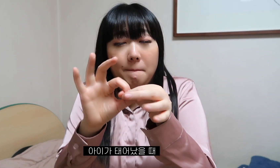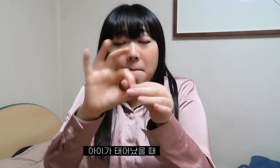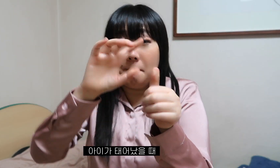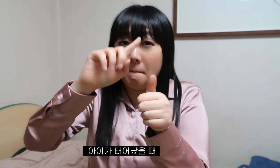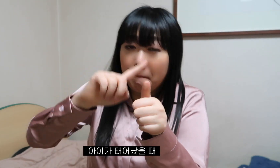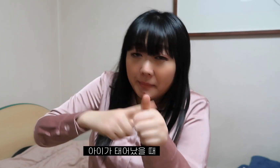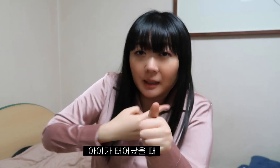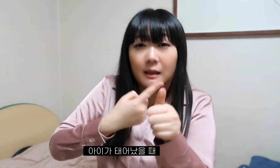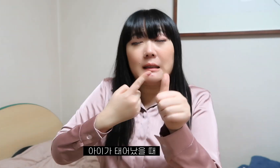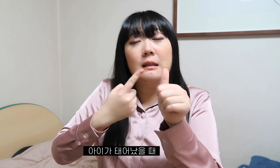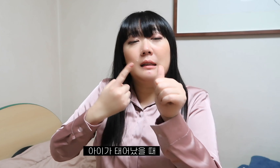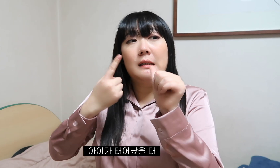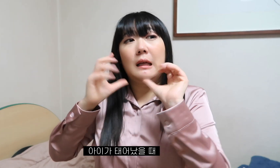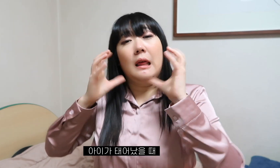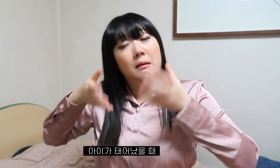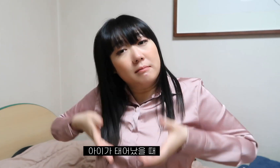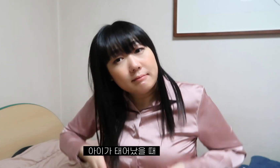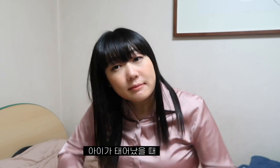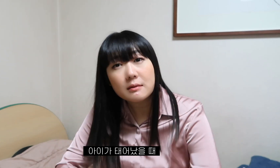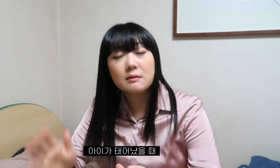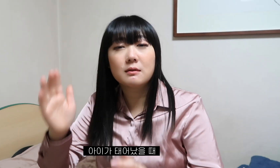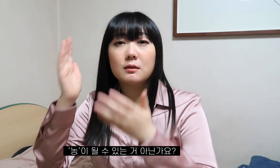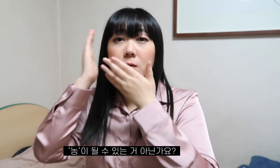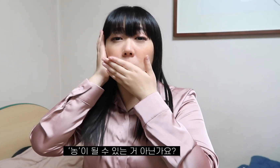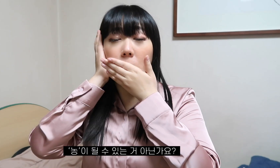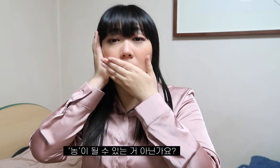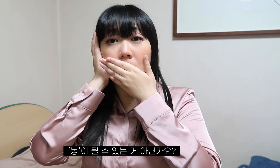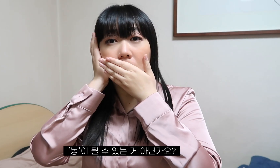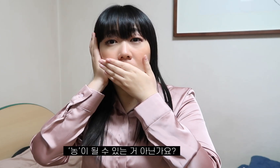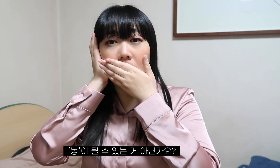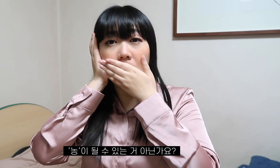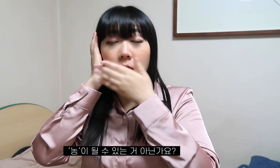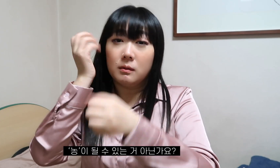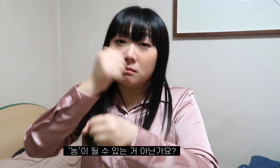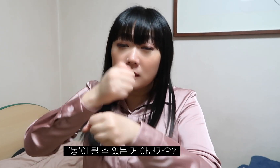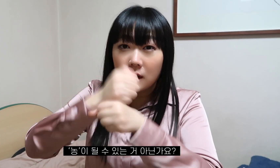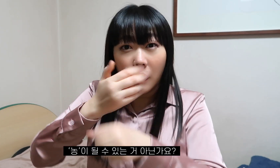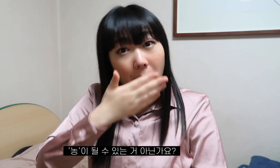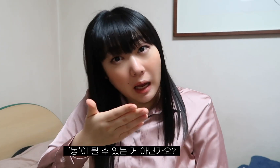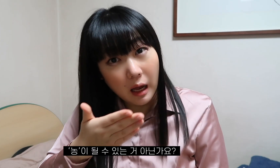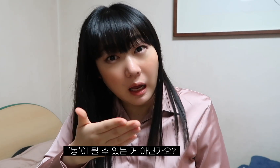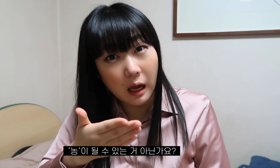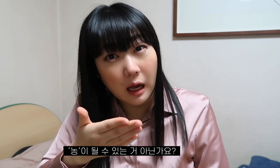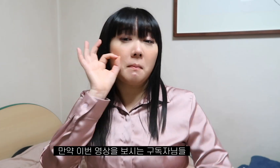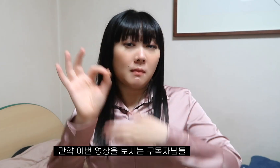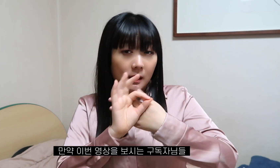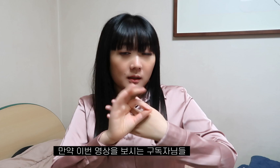wouldn't it be possible to become 'deaf' when the baby is born?